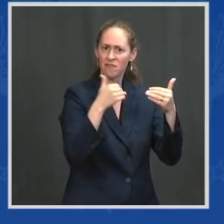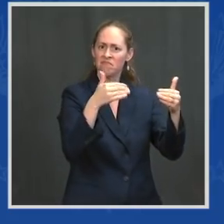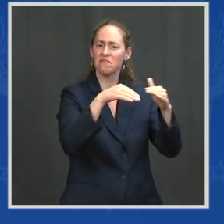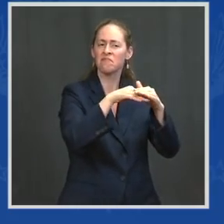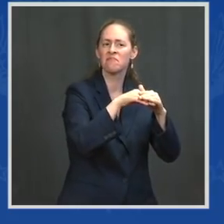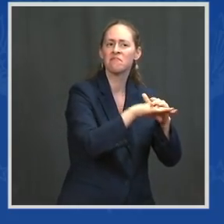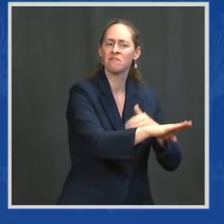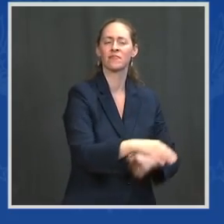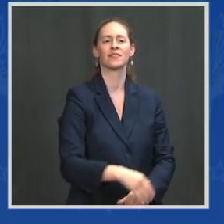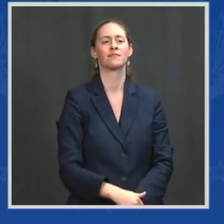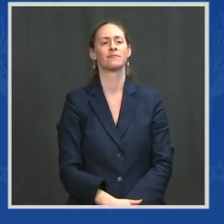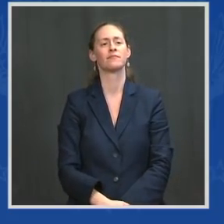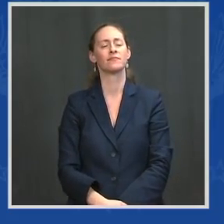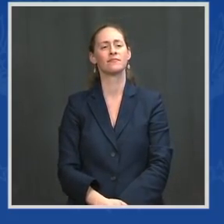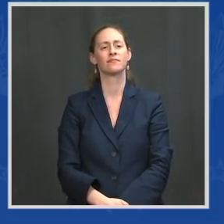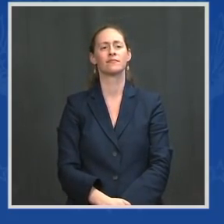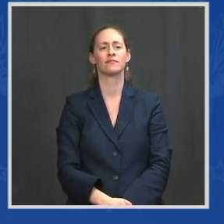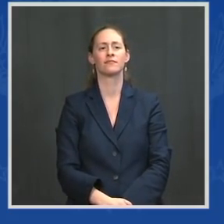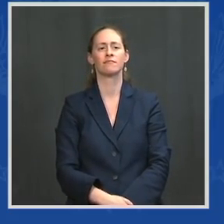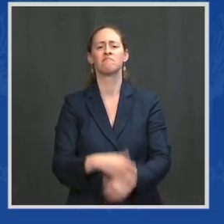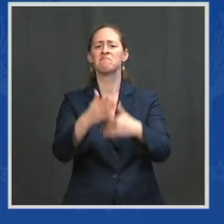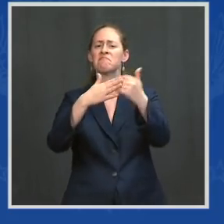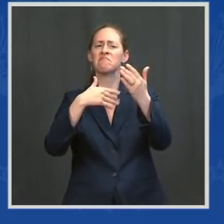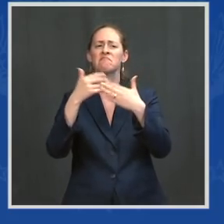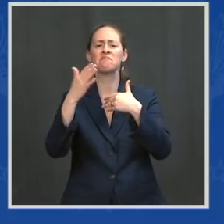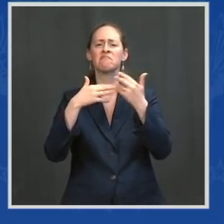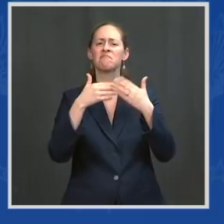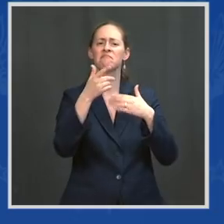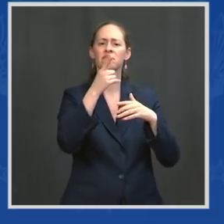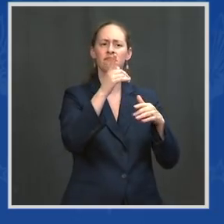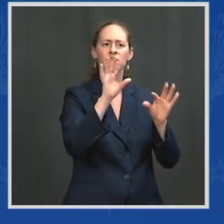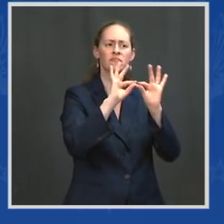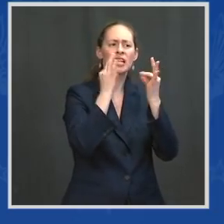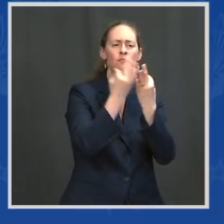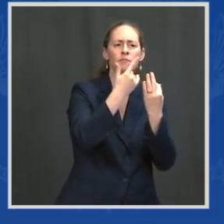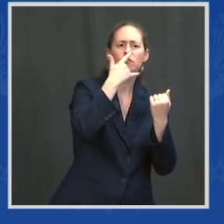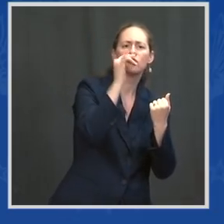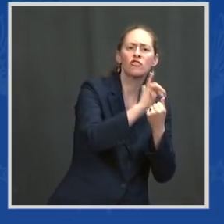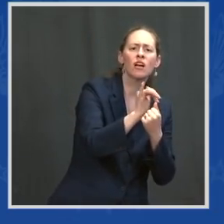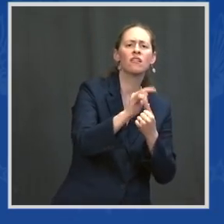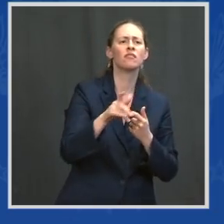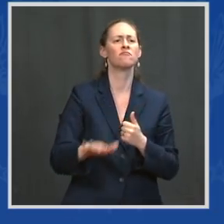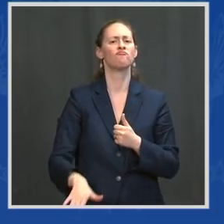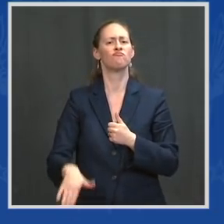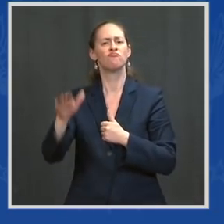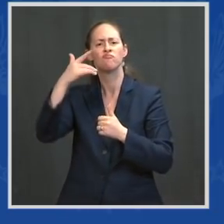they come from, they catch up. Fifty-eight percent of them will go on to go to college; we know that now.